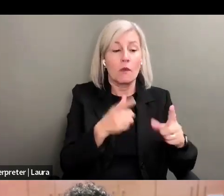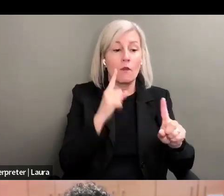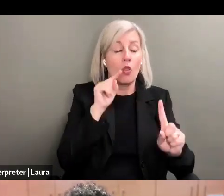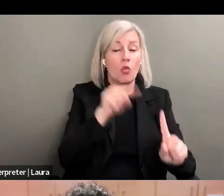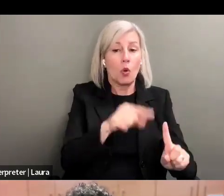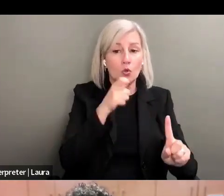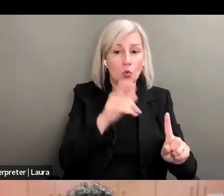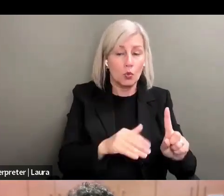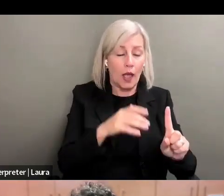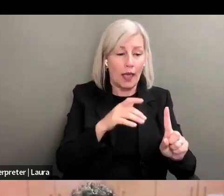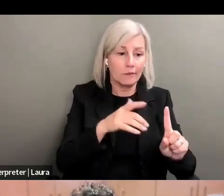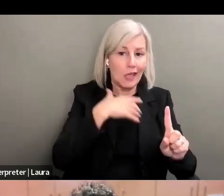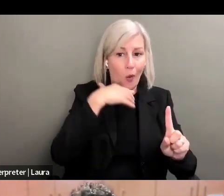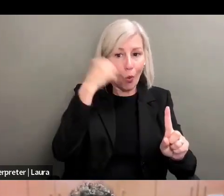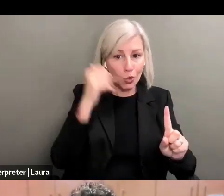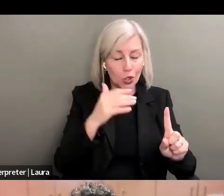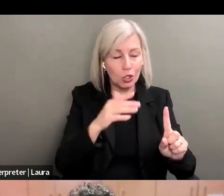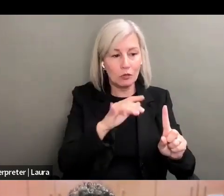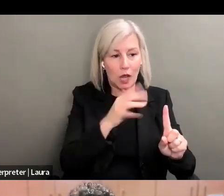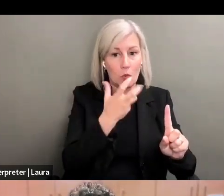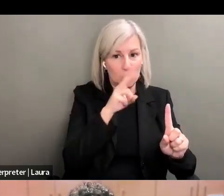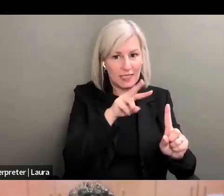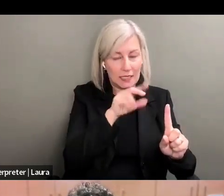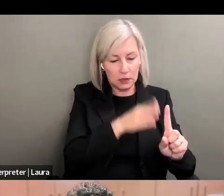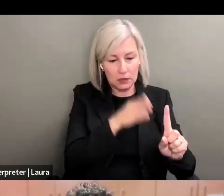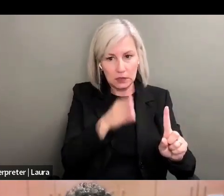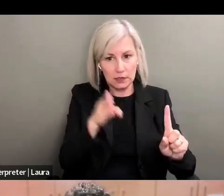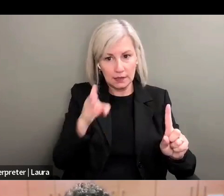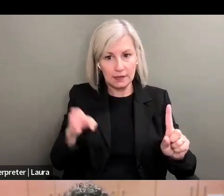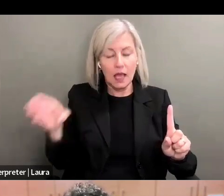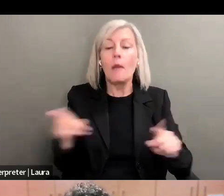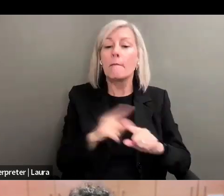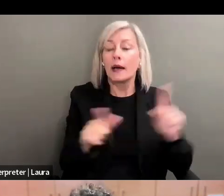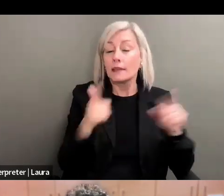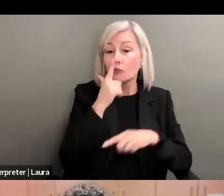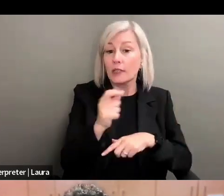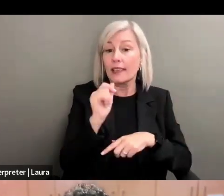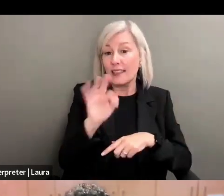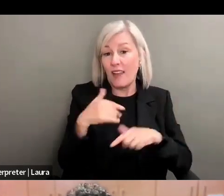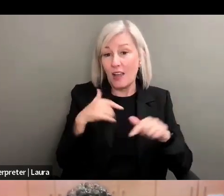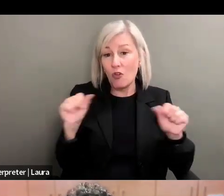But that is an interesting thing to think about that if I could also veer off and